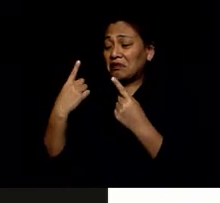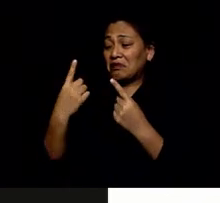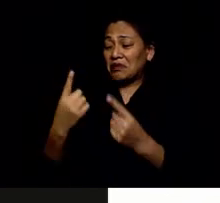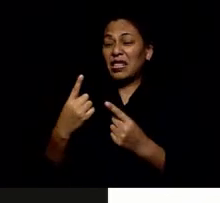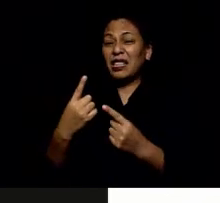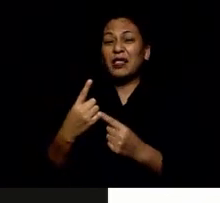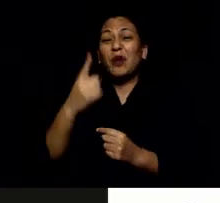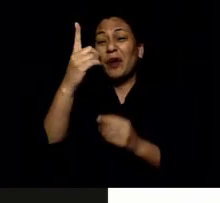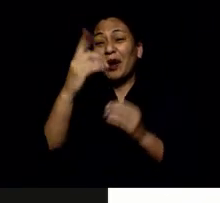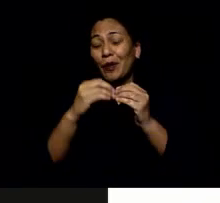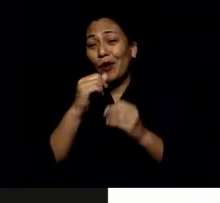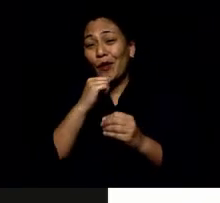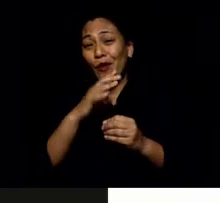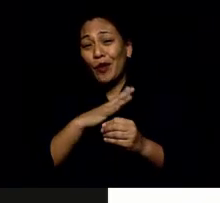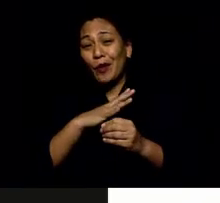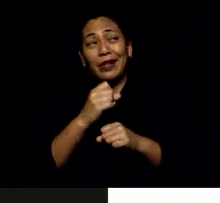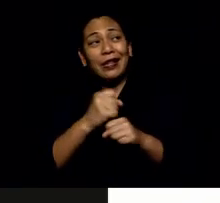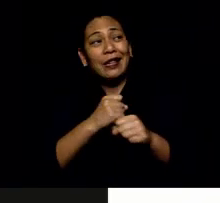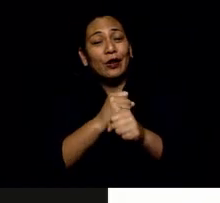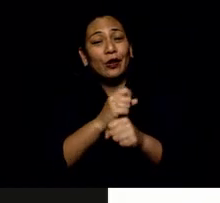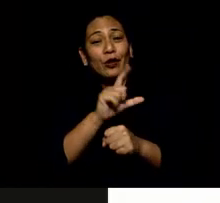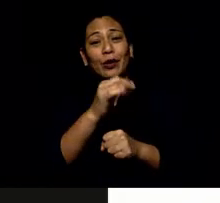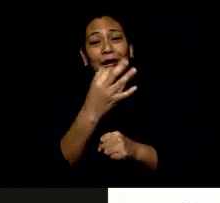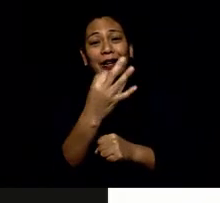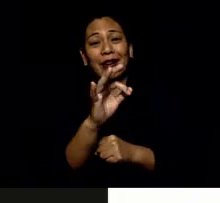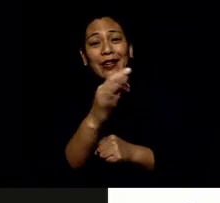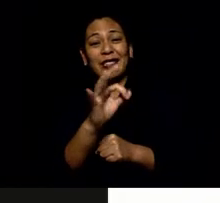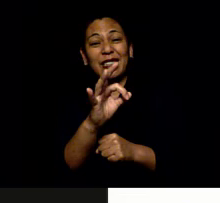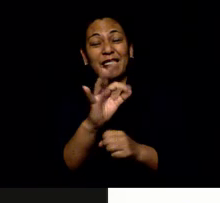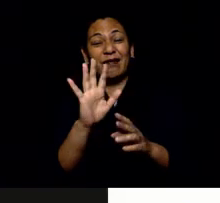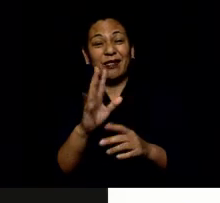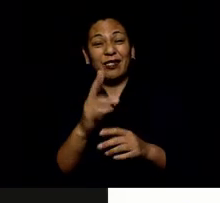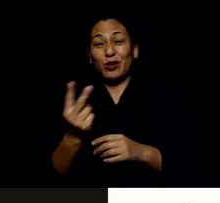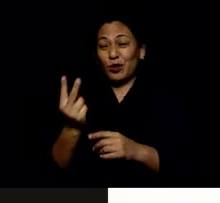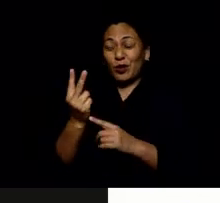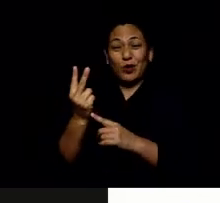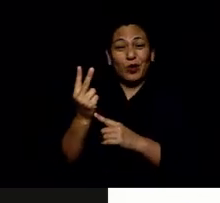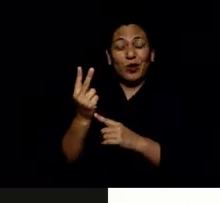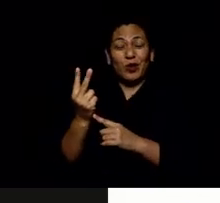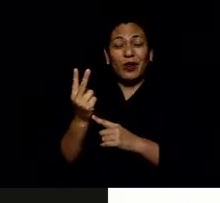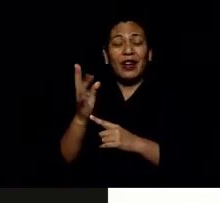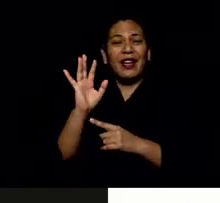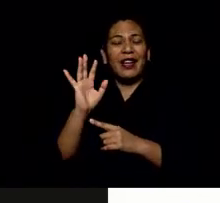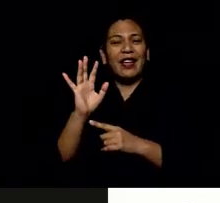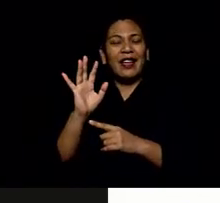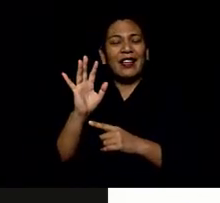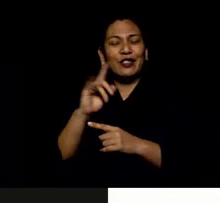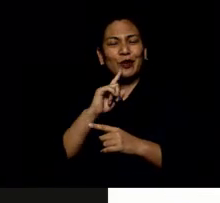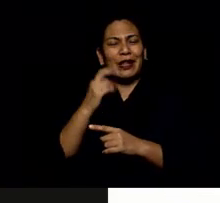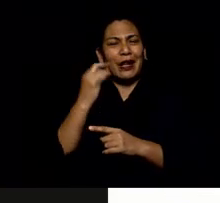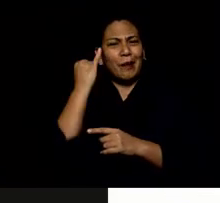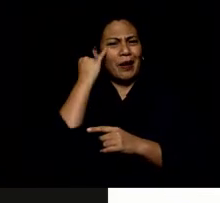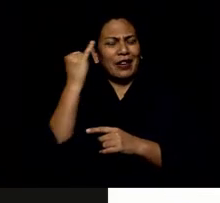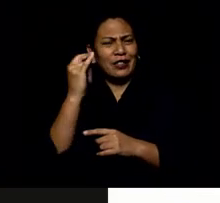And that was 2019. So you can see how that's influencing the kind of economic theorizing that's happening.